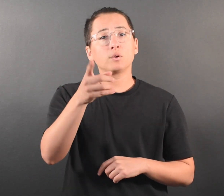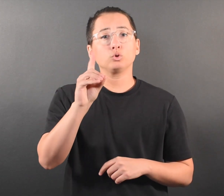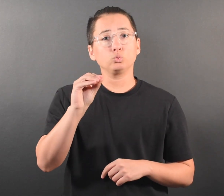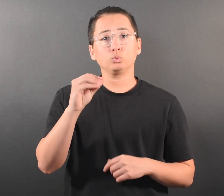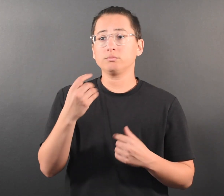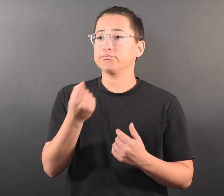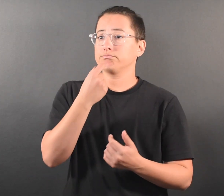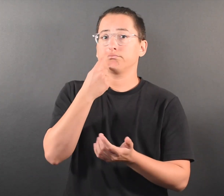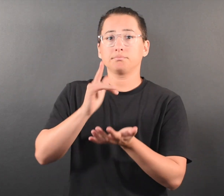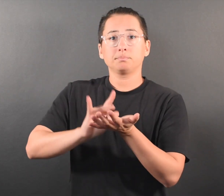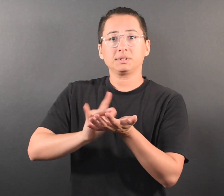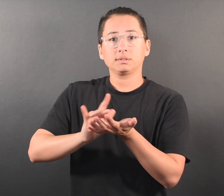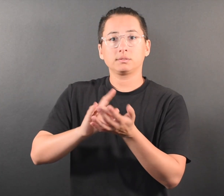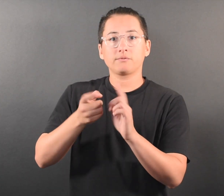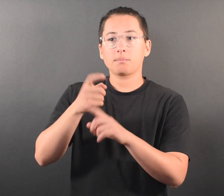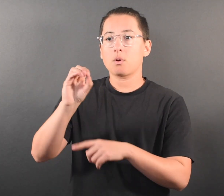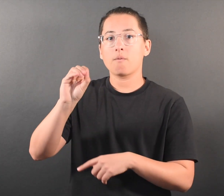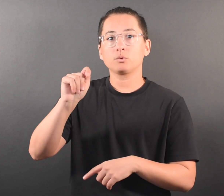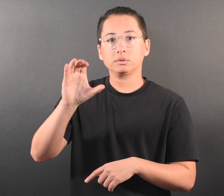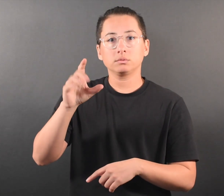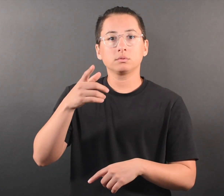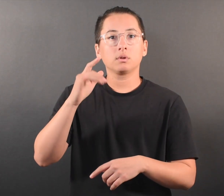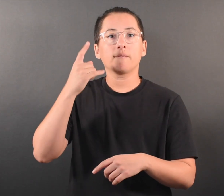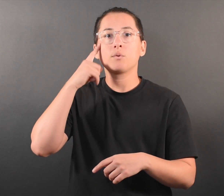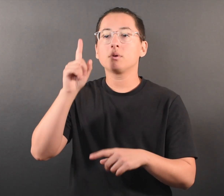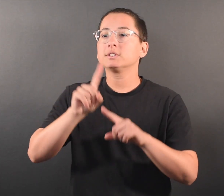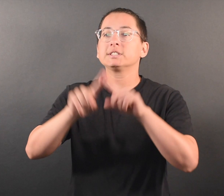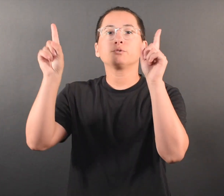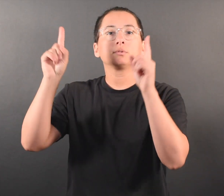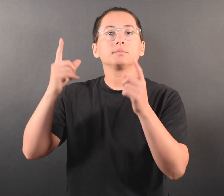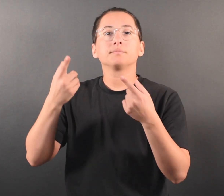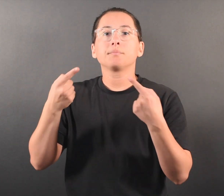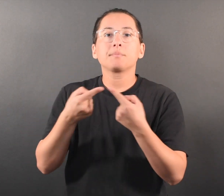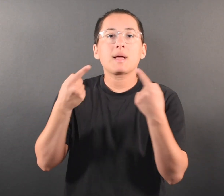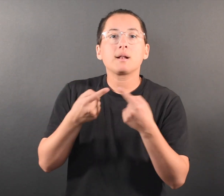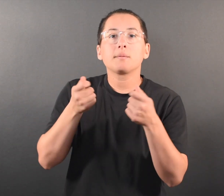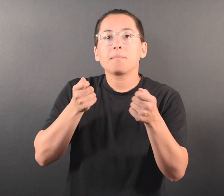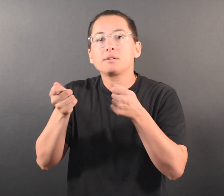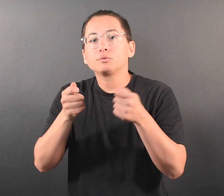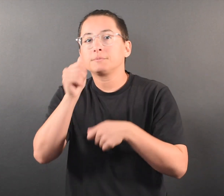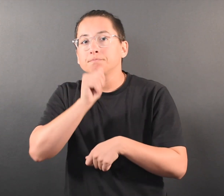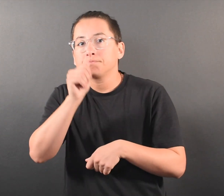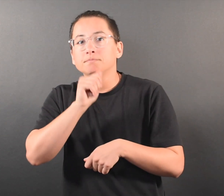If you take over-the-counter medications for a different condition/pain management,